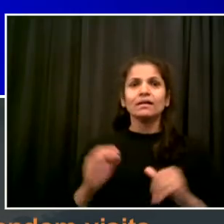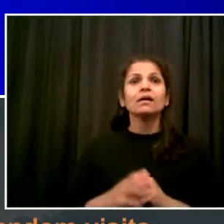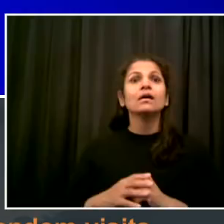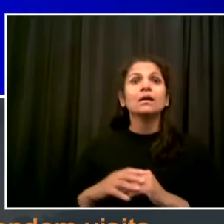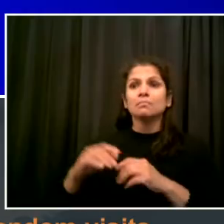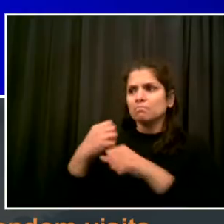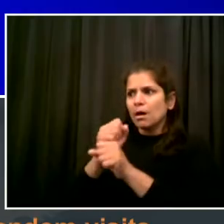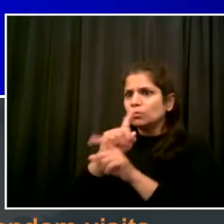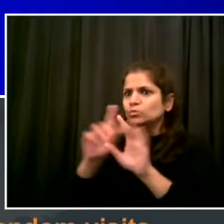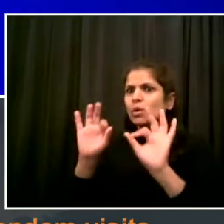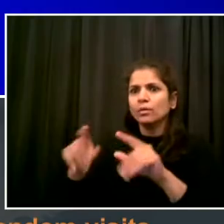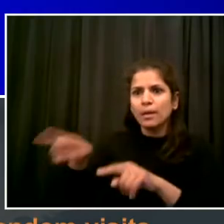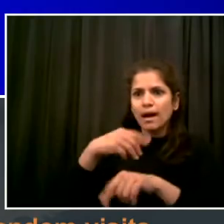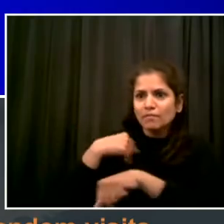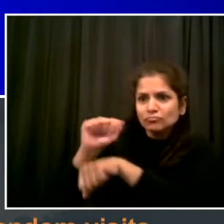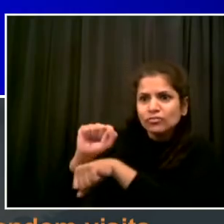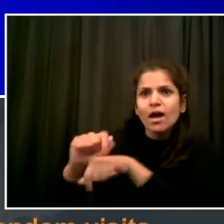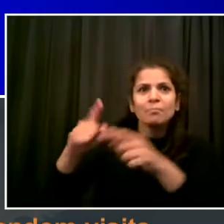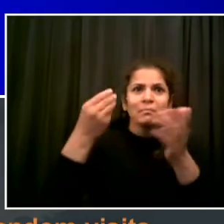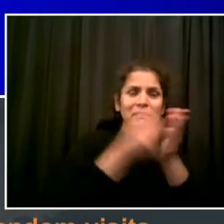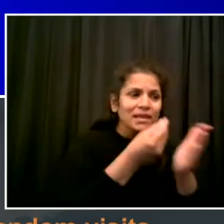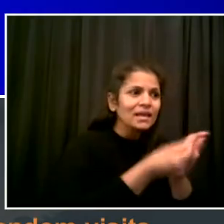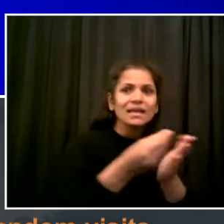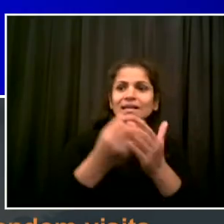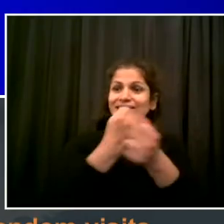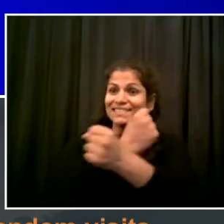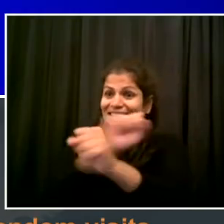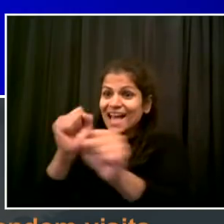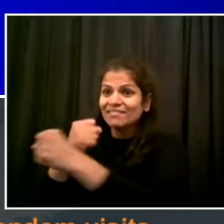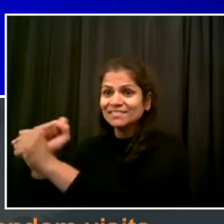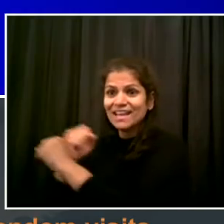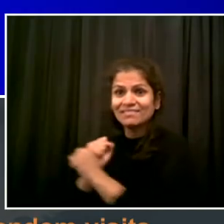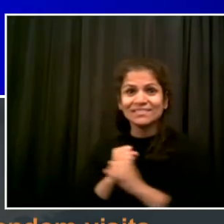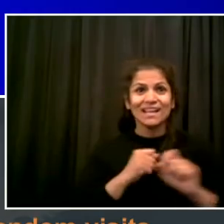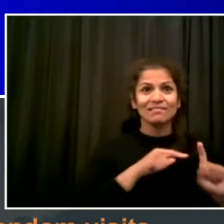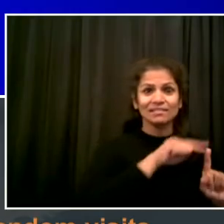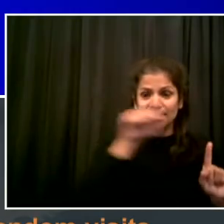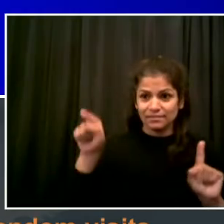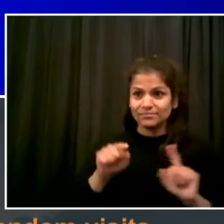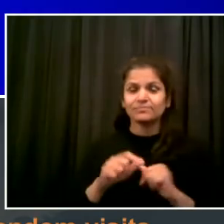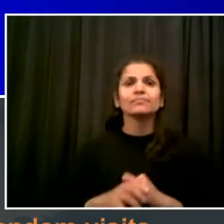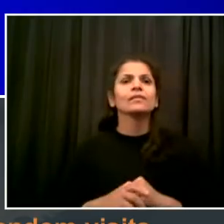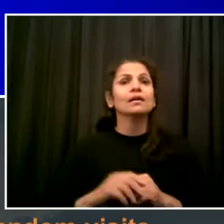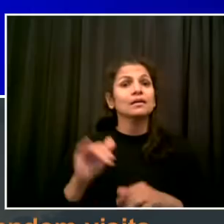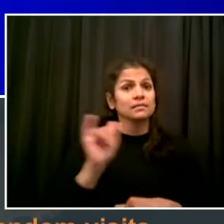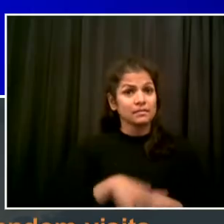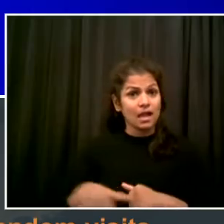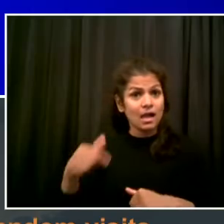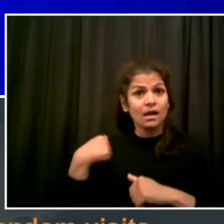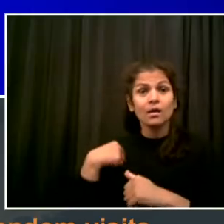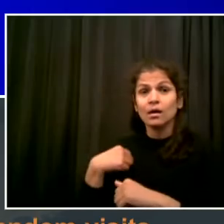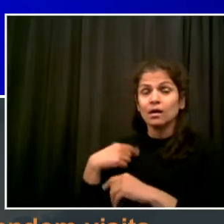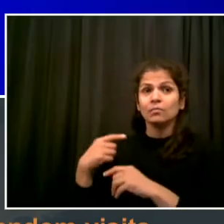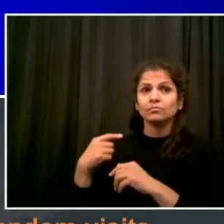FIND PROBLEMS. THIS IS, THERE